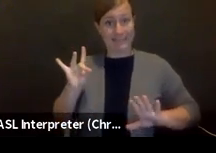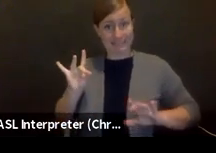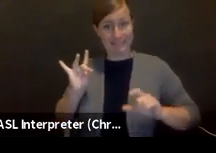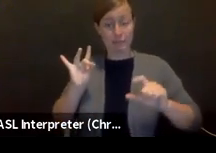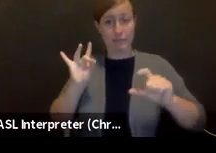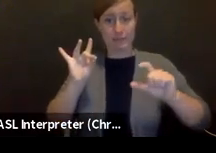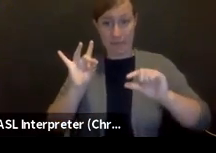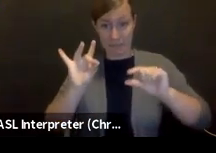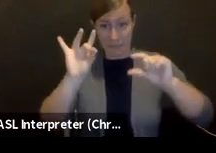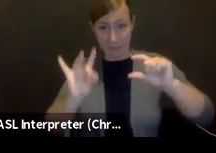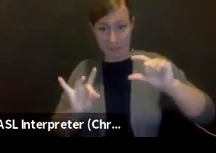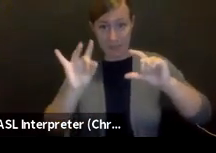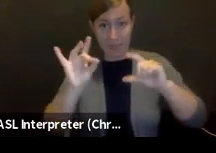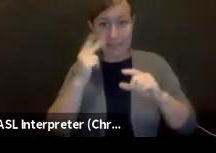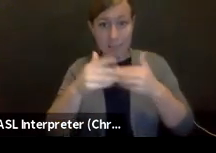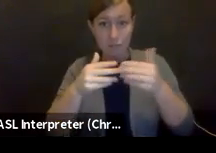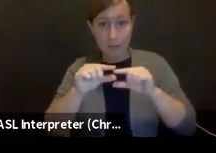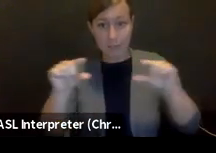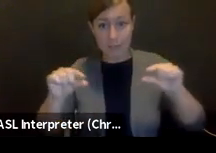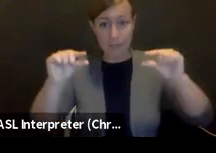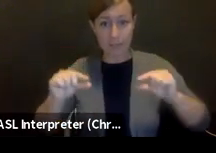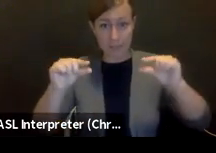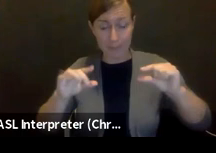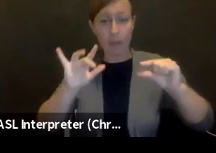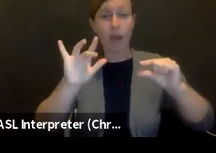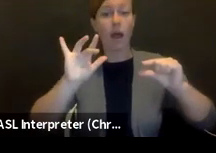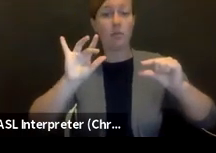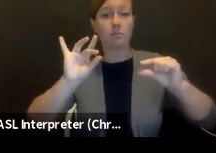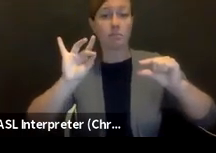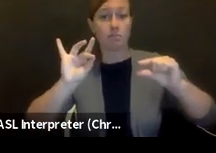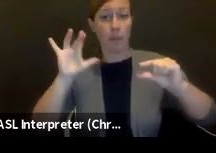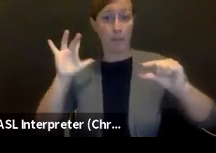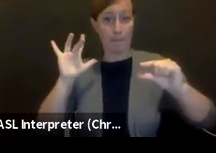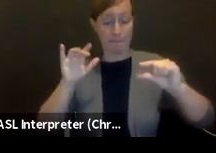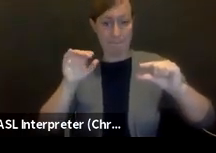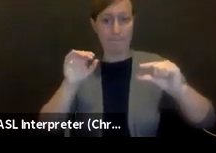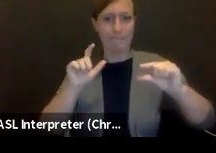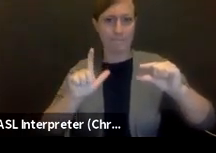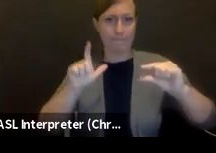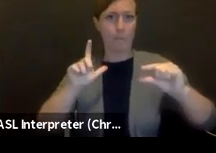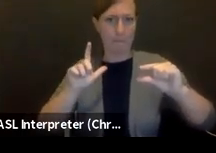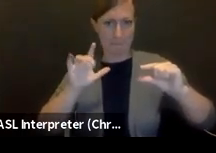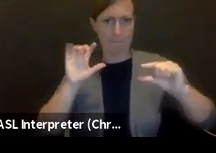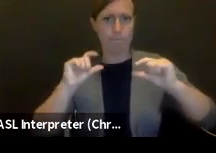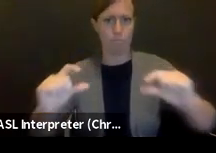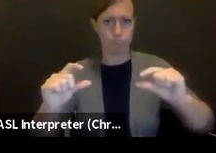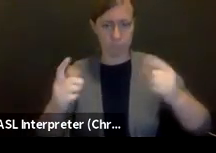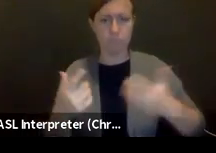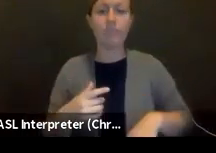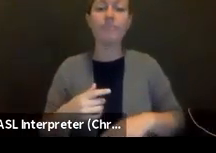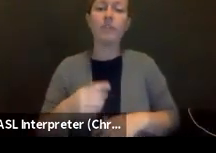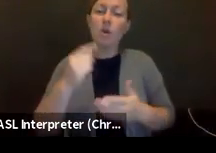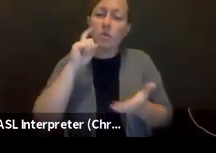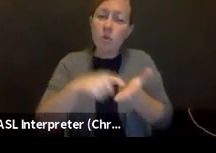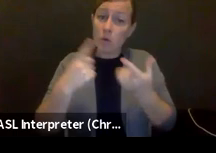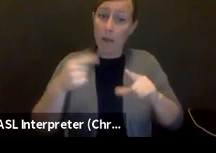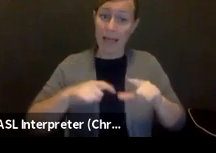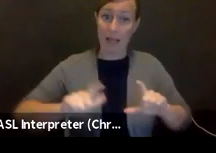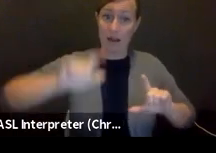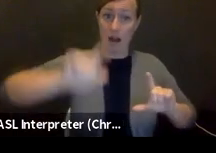ESD 189 - Amy Colburn: So I can click and drag things around. I can also, if you notice, as I'm scrolling kind of just rolling over these things that this. There's a little green